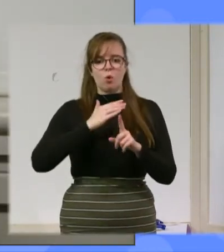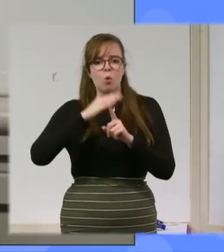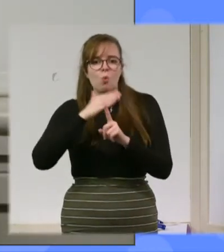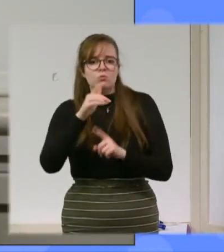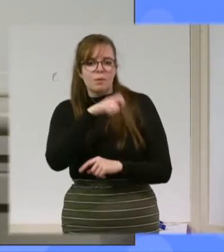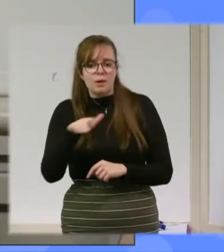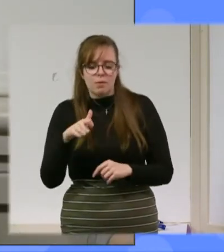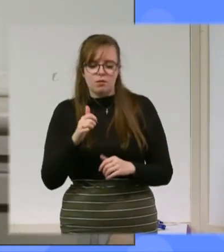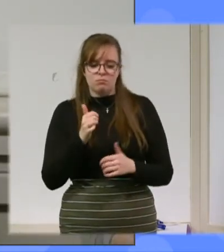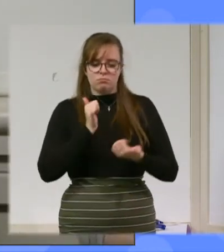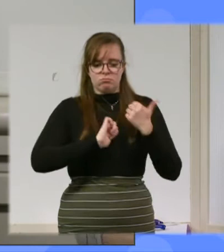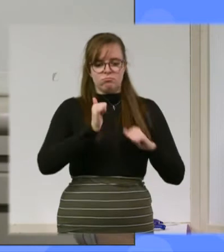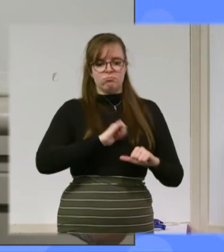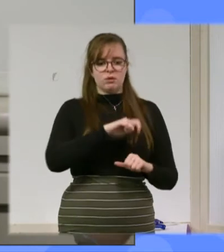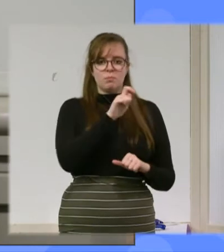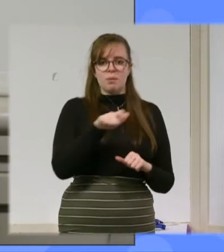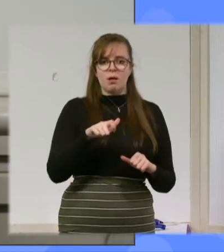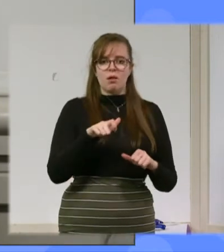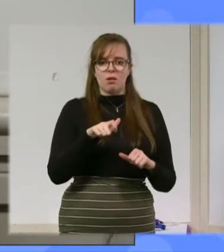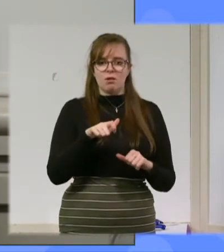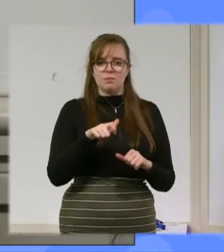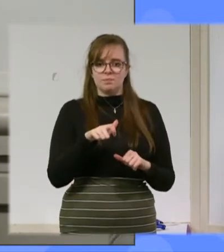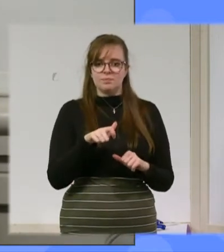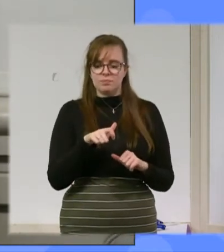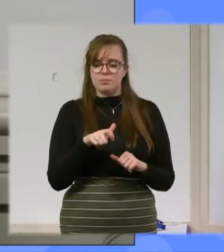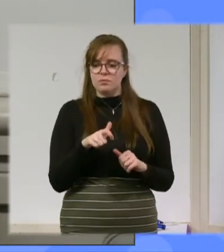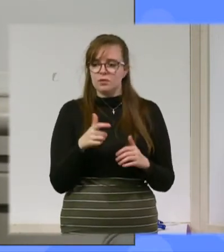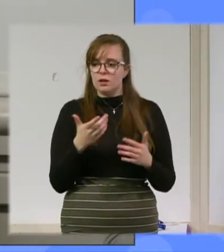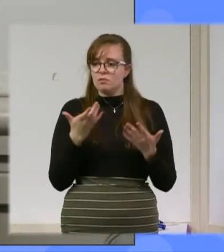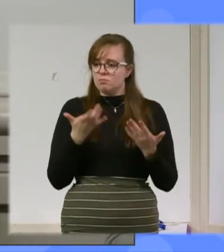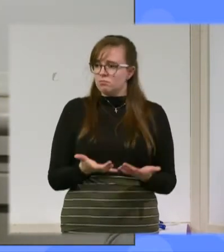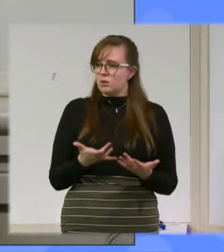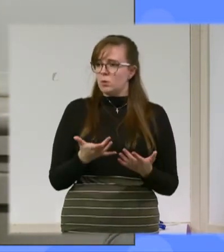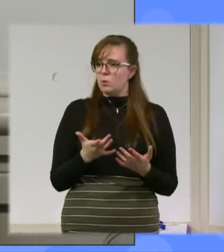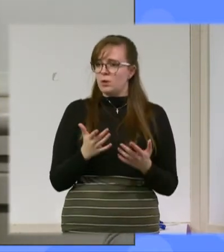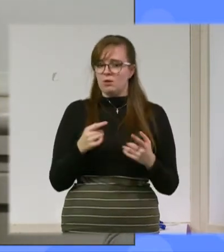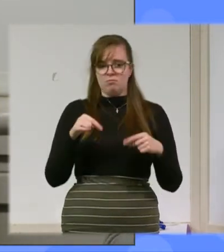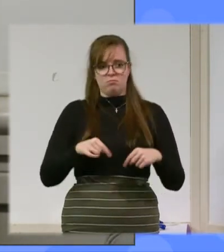people in retained and here we are sitting in a facility that was once paid